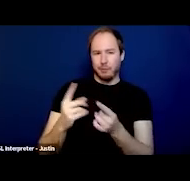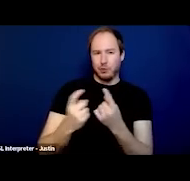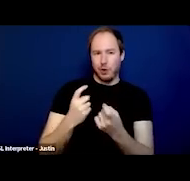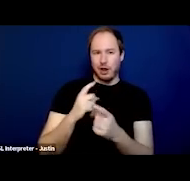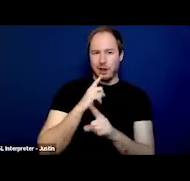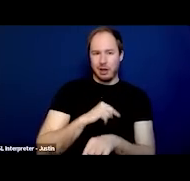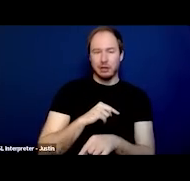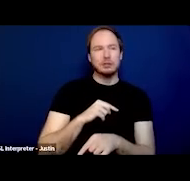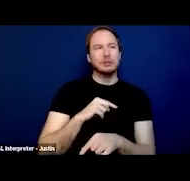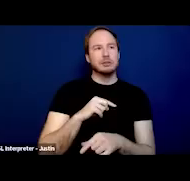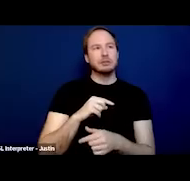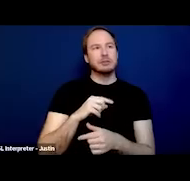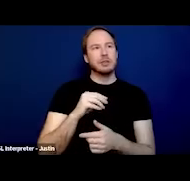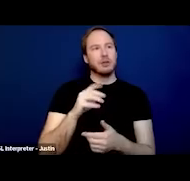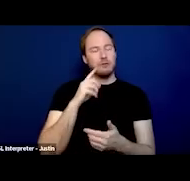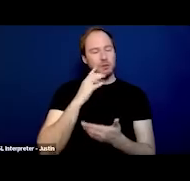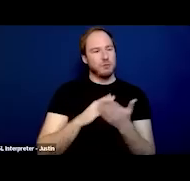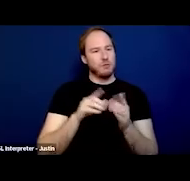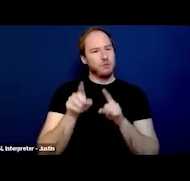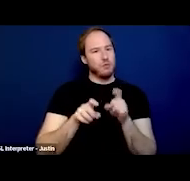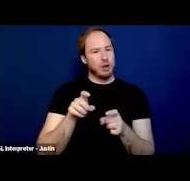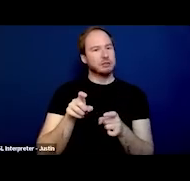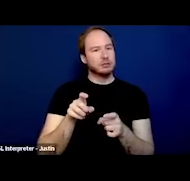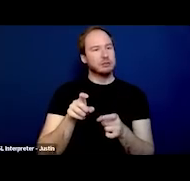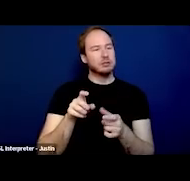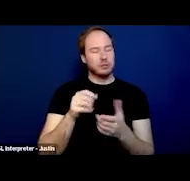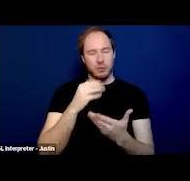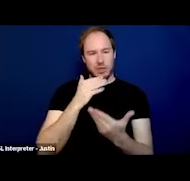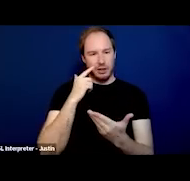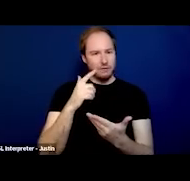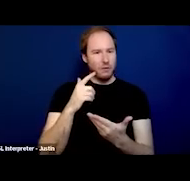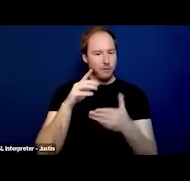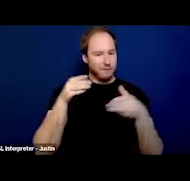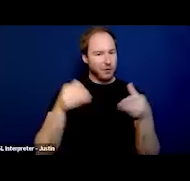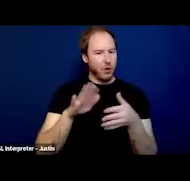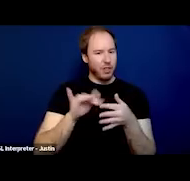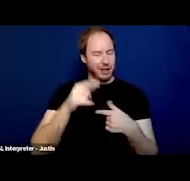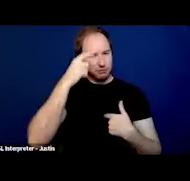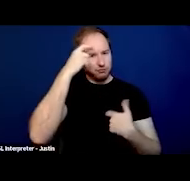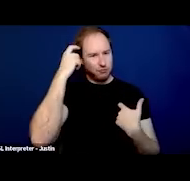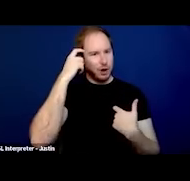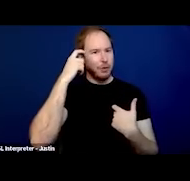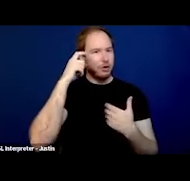and also in the questions that were received beforehand. So thank you for this focus on trauma. So being trauma informed